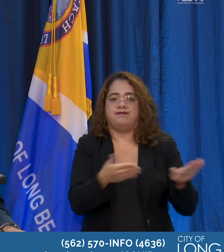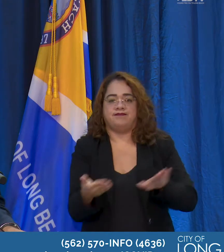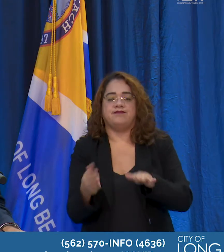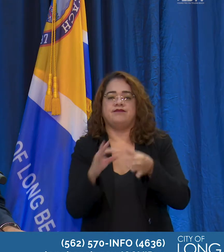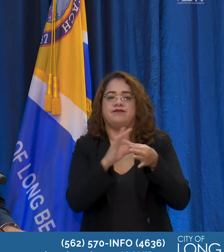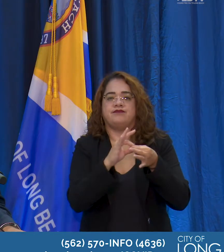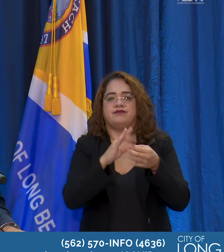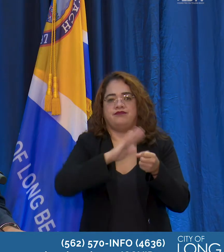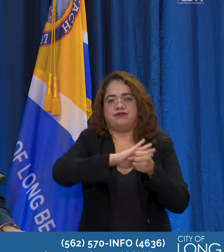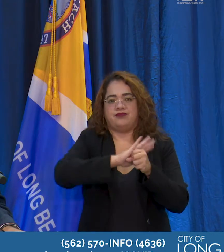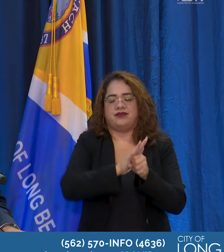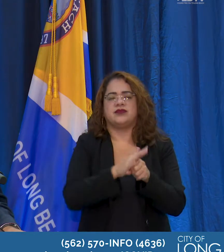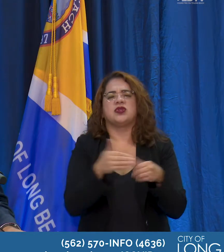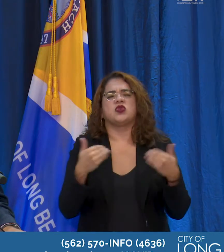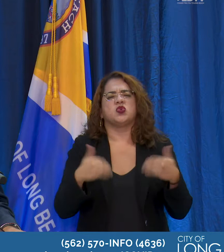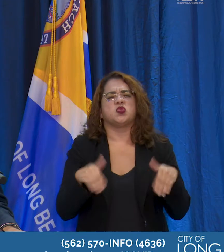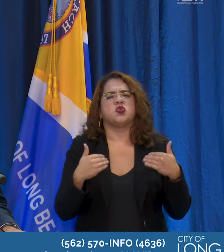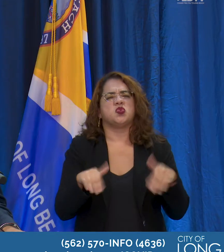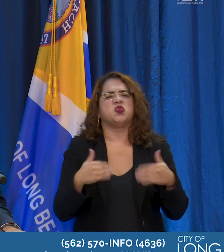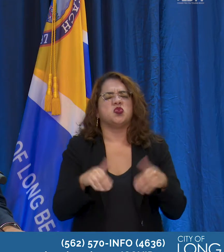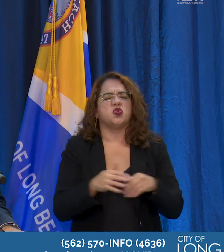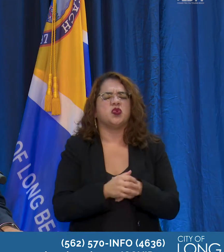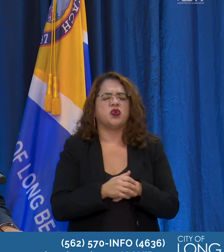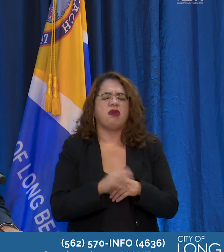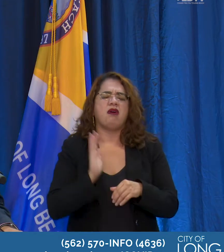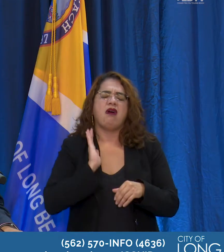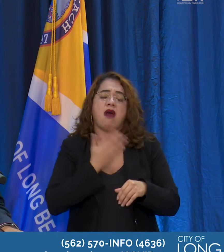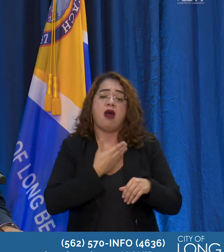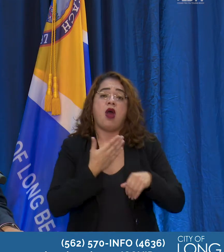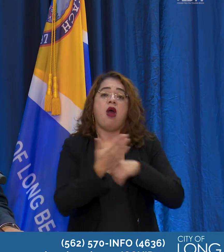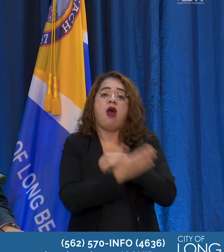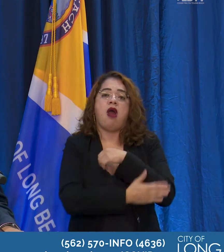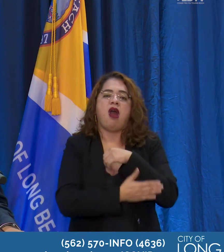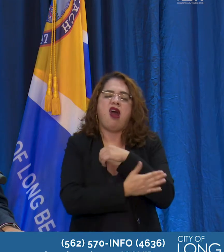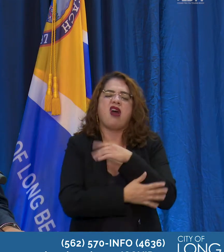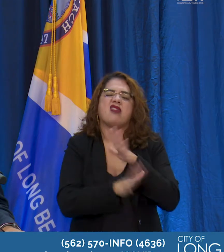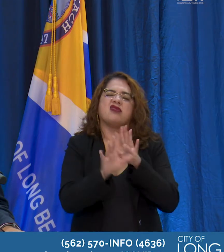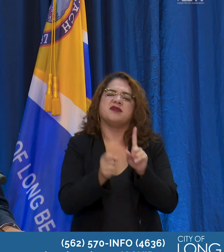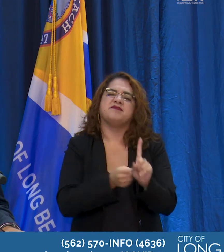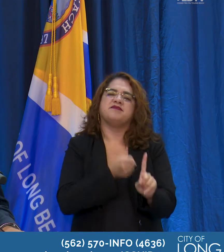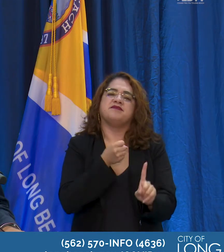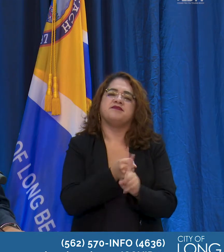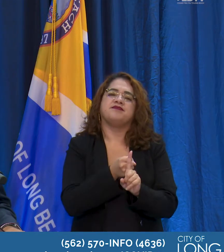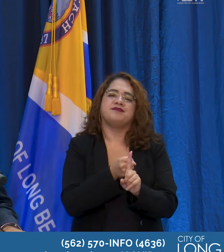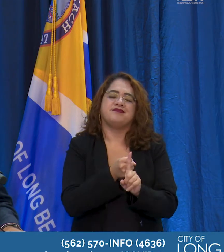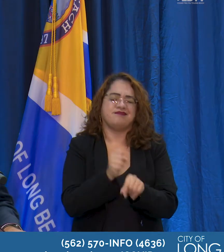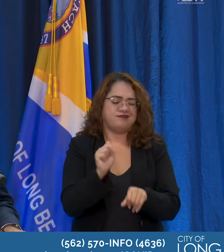has taken a massive toll on our country and not just here in Long Beach, but everywhere across our state.